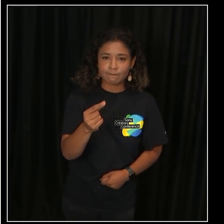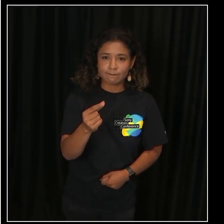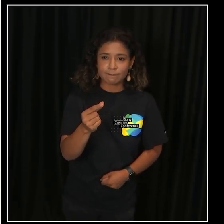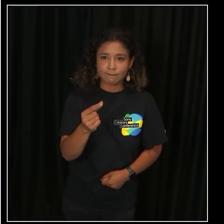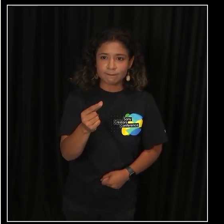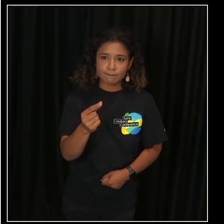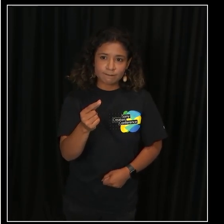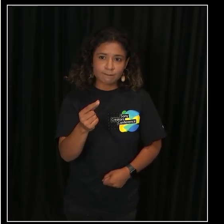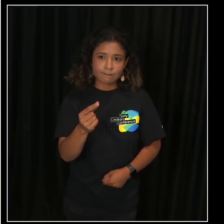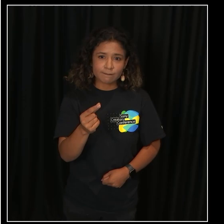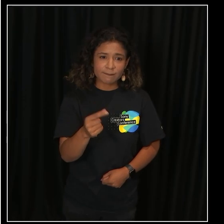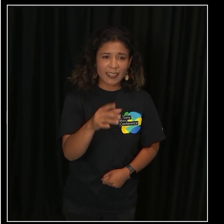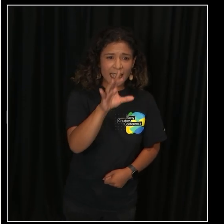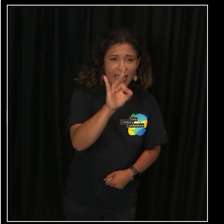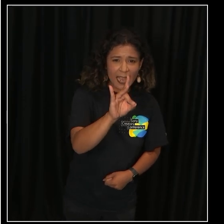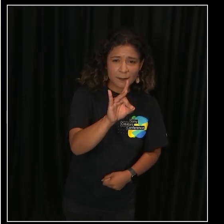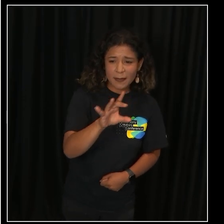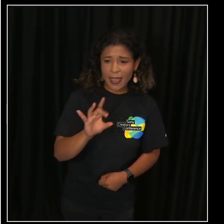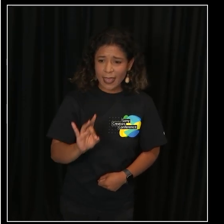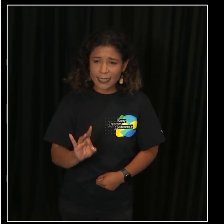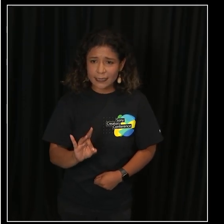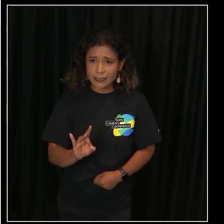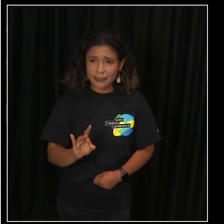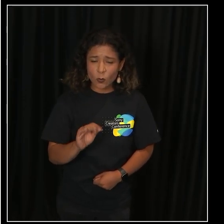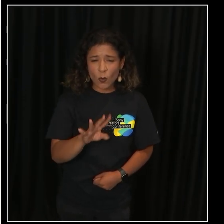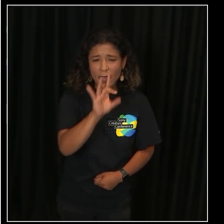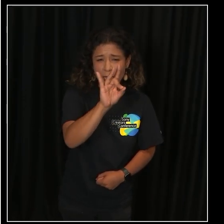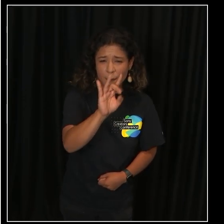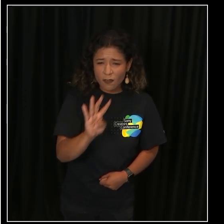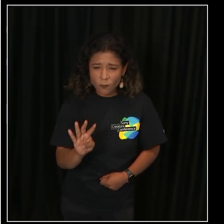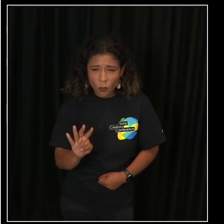They're eight by eight, maybe eight by four, that sort of thing. Everyone's used to this.